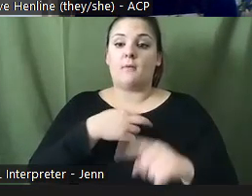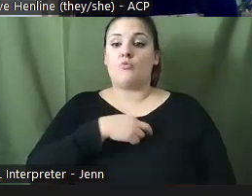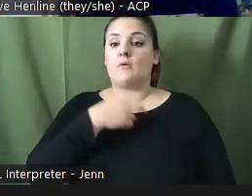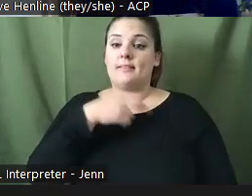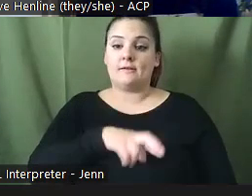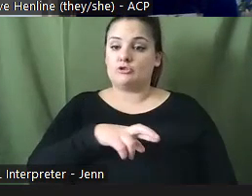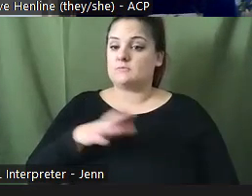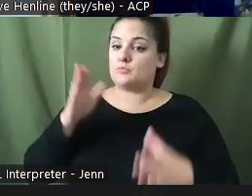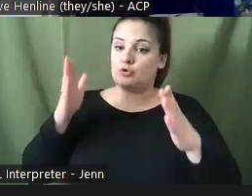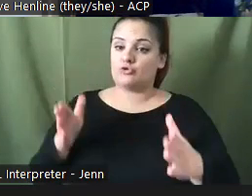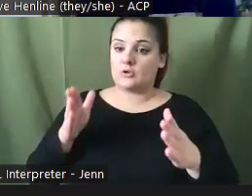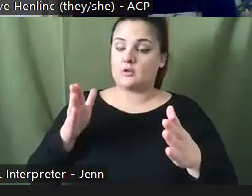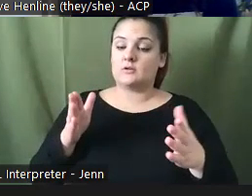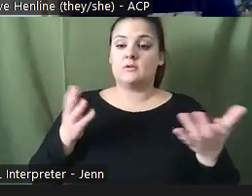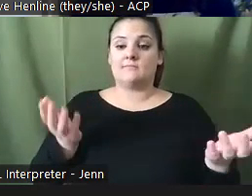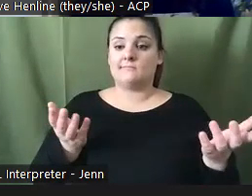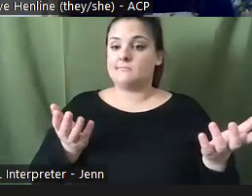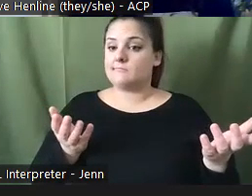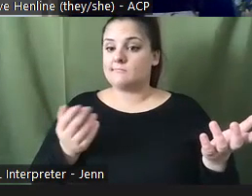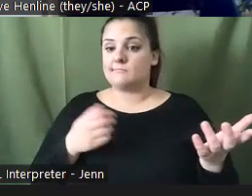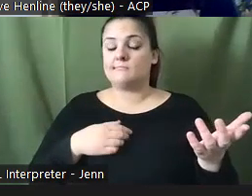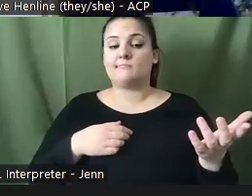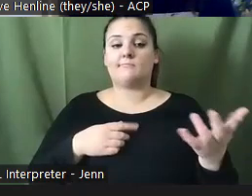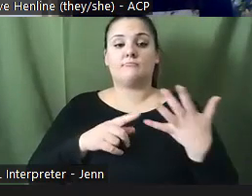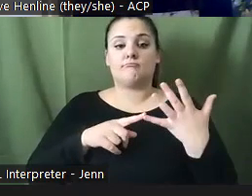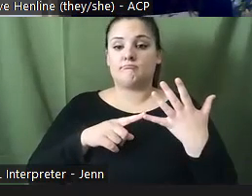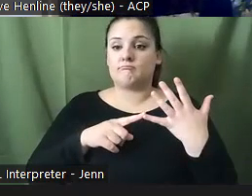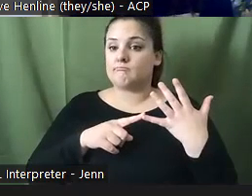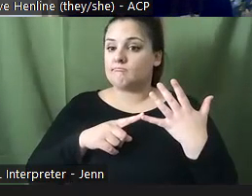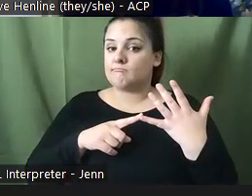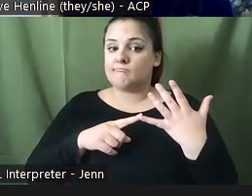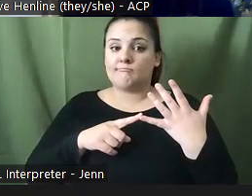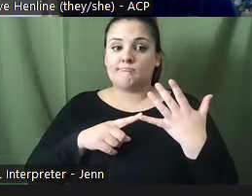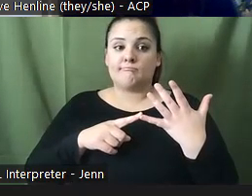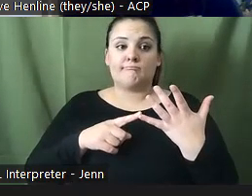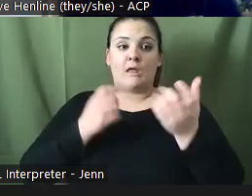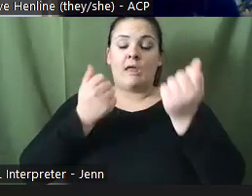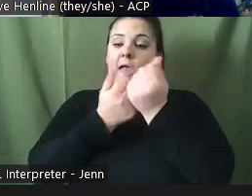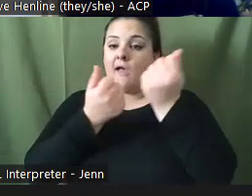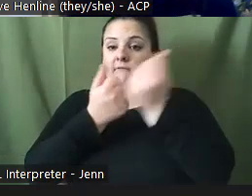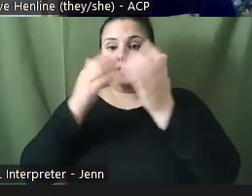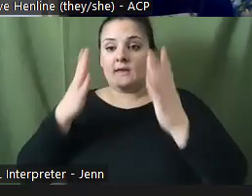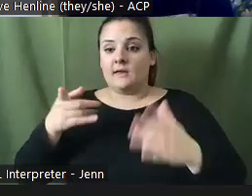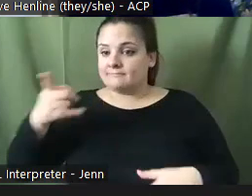somebody in your place of worship. It could be an advocate that writes a letter as well, including